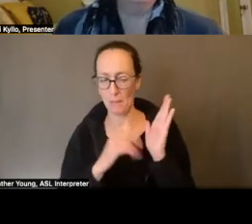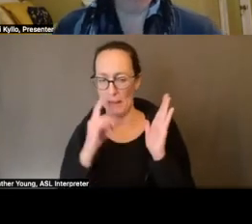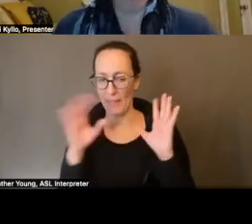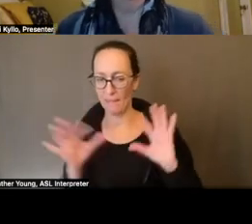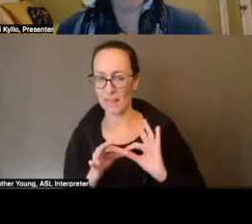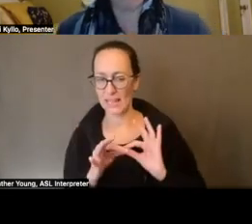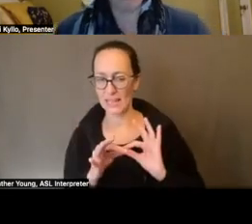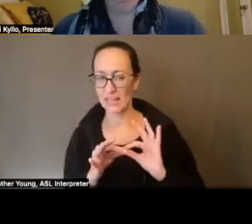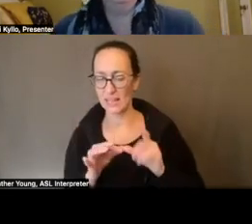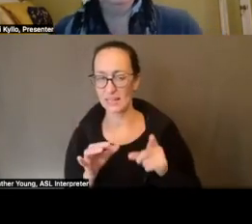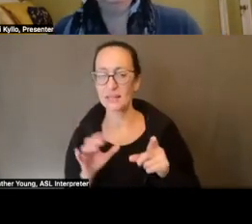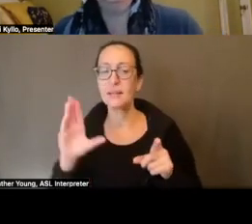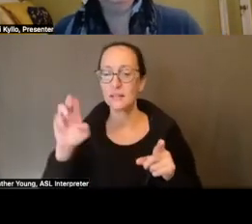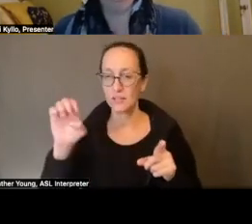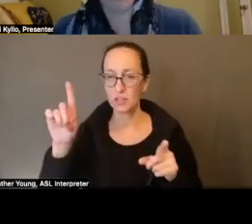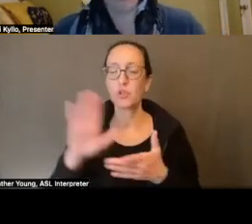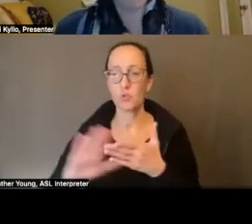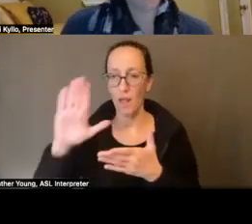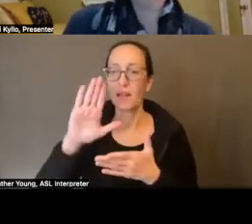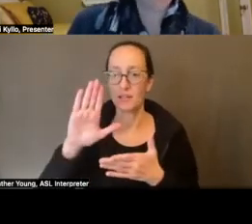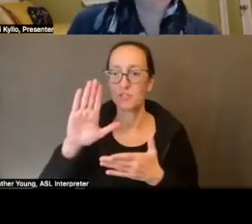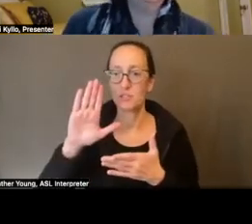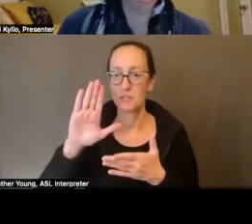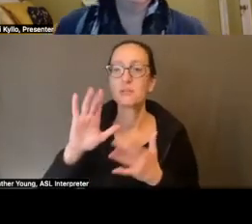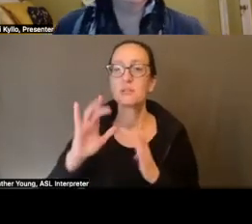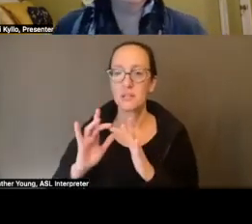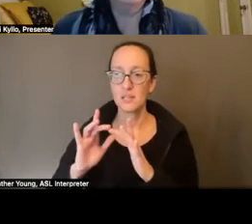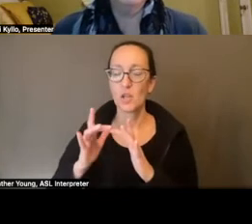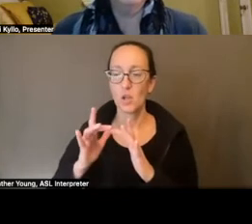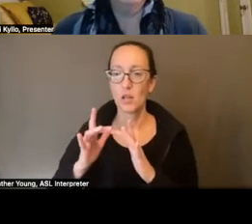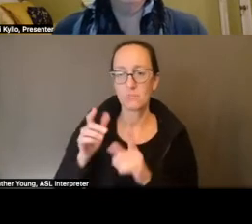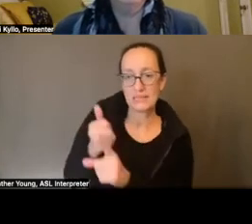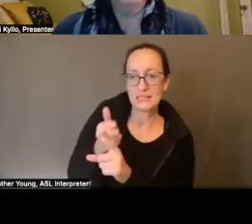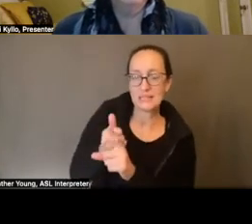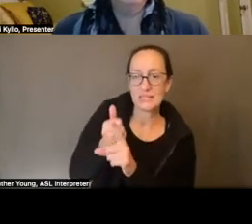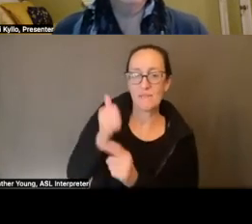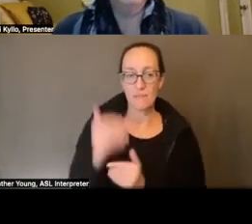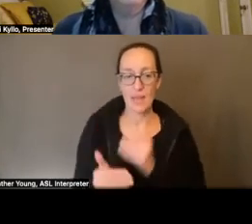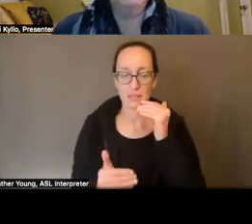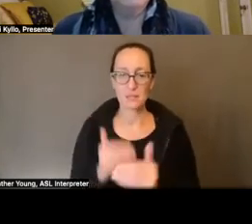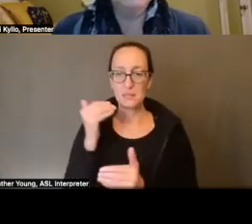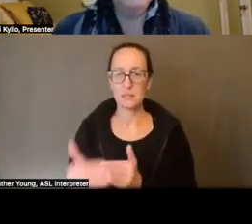called CueCollege and it is online, self-paced and it is free to parents.